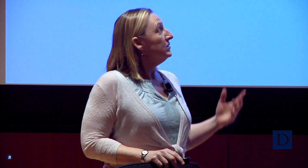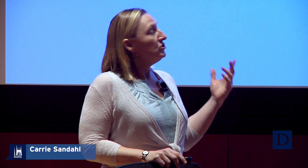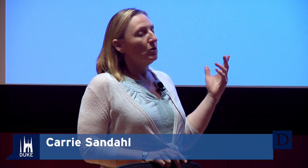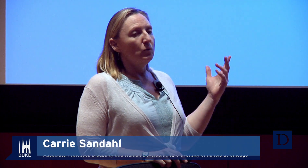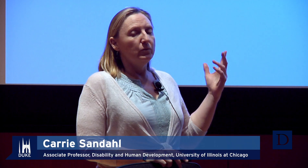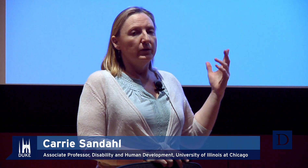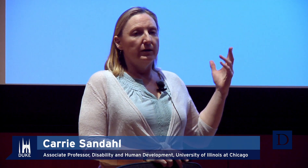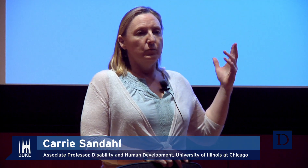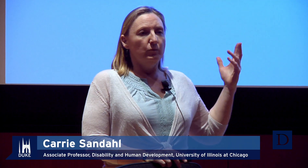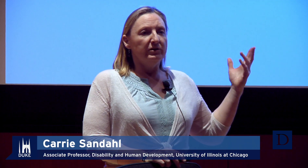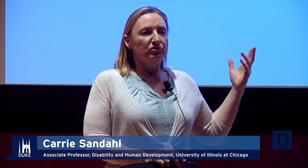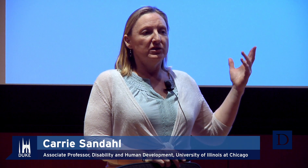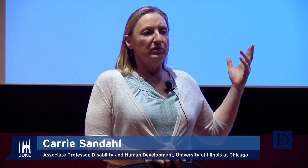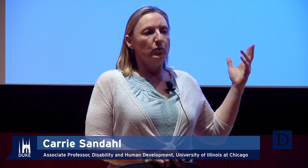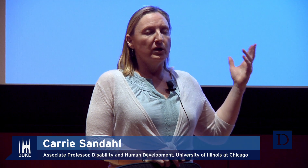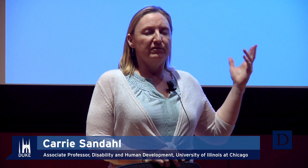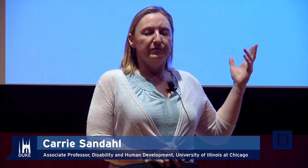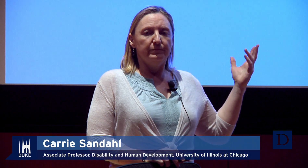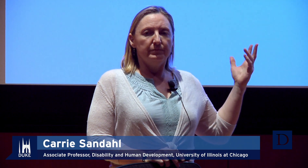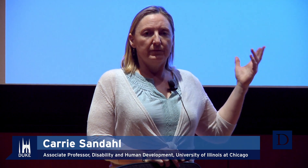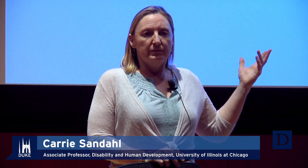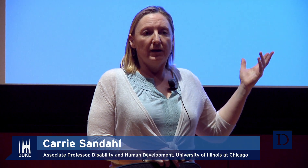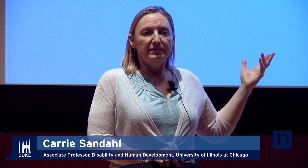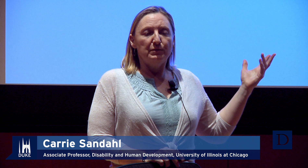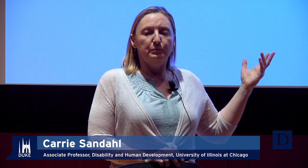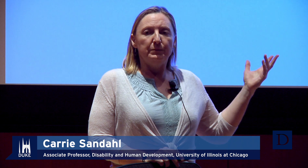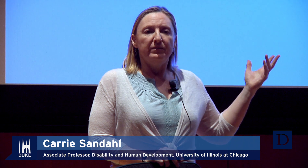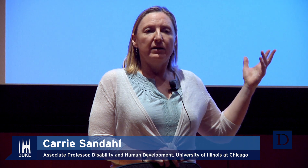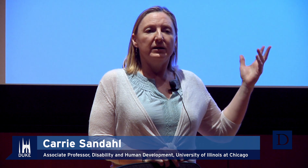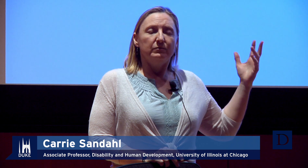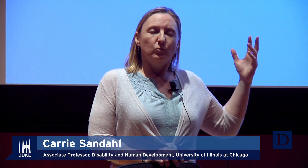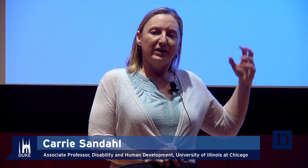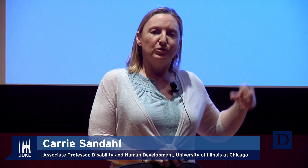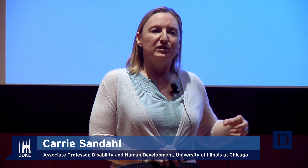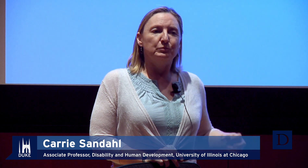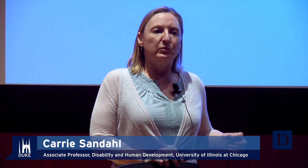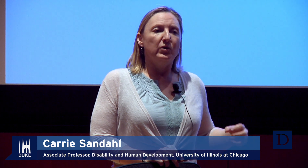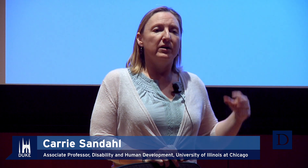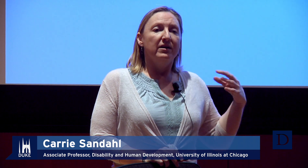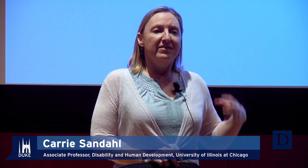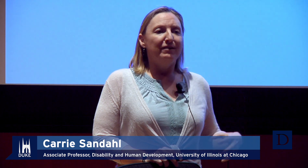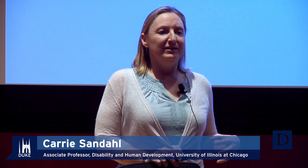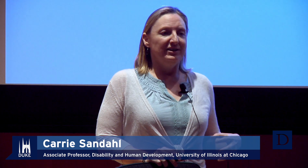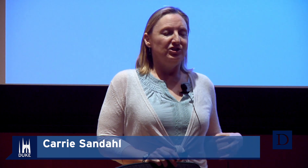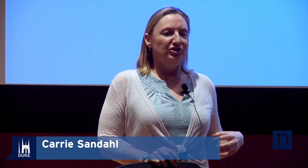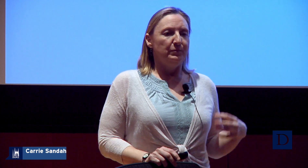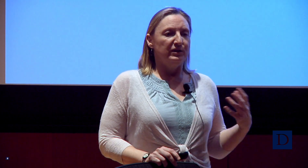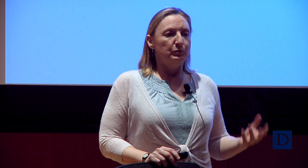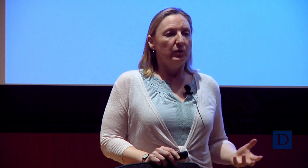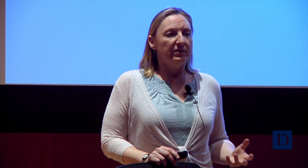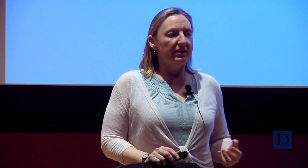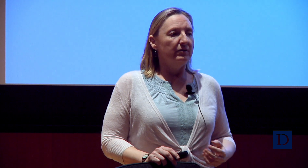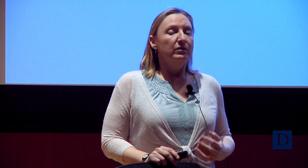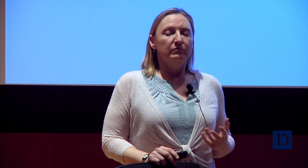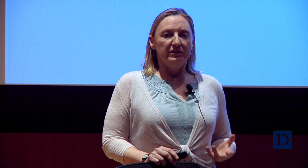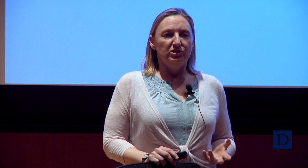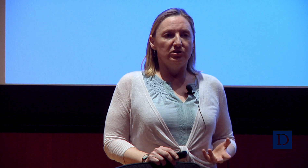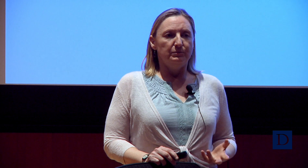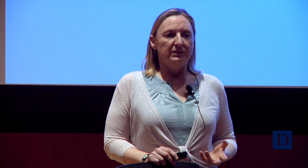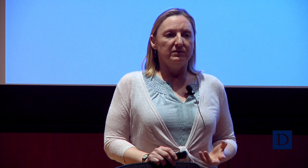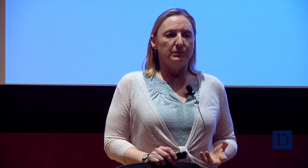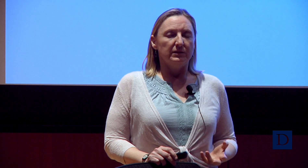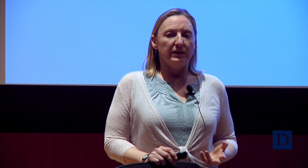So we are interested in the work of non-disabled people who are wanting to explore that relationship and explore their relationship to disability,